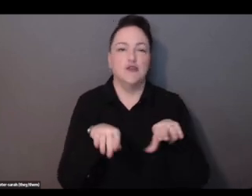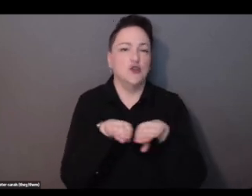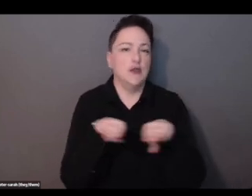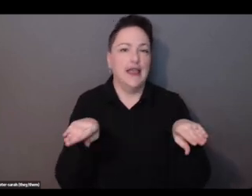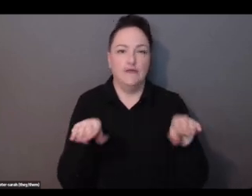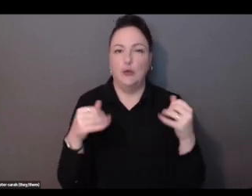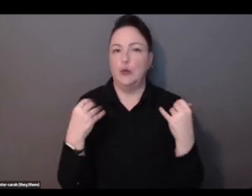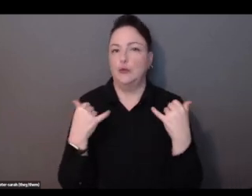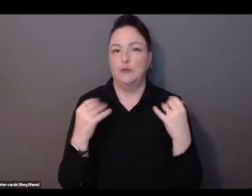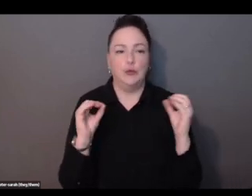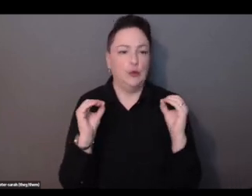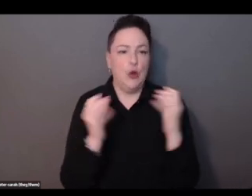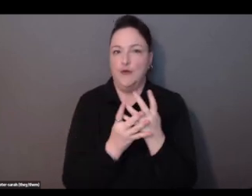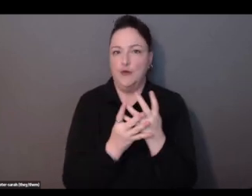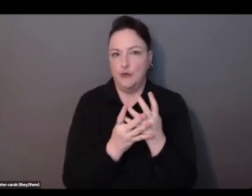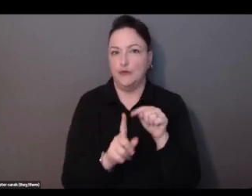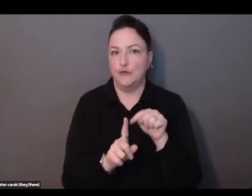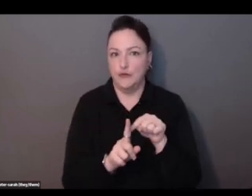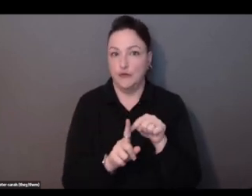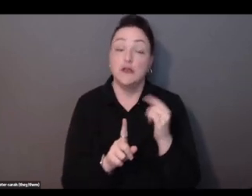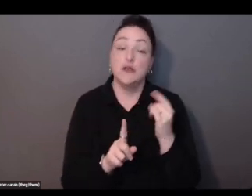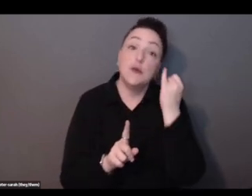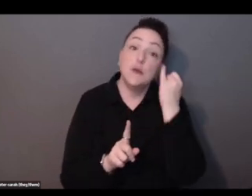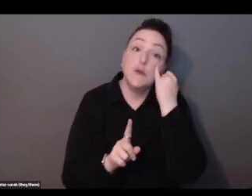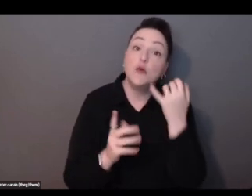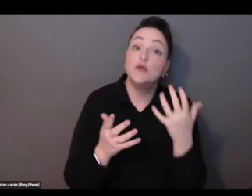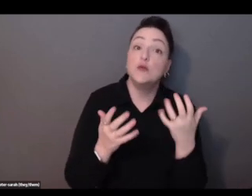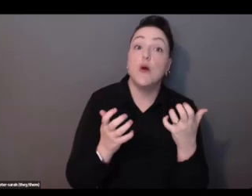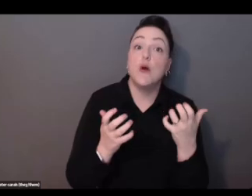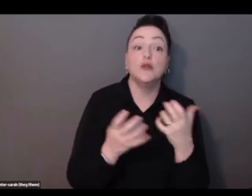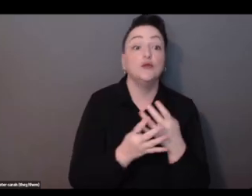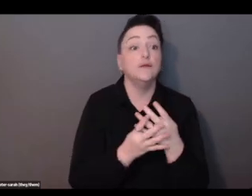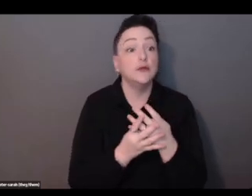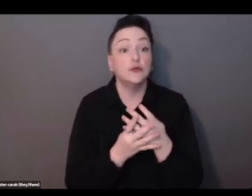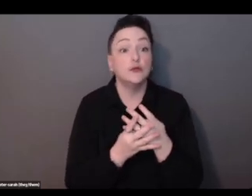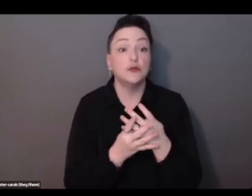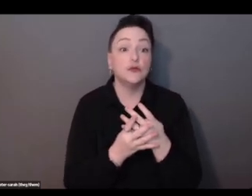But if you only had wanted to filter by a certain or clear